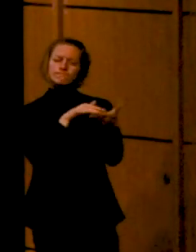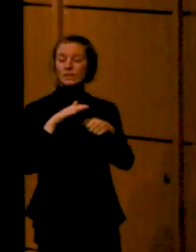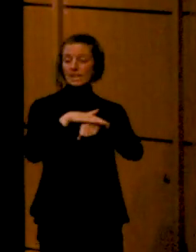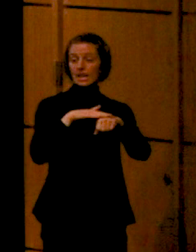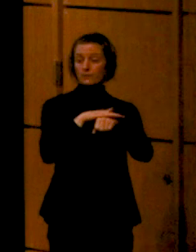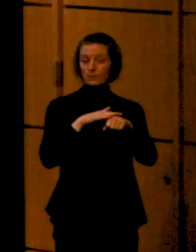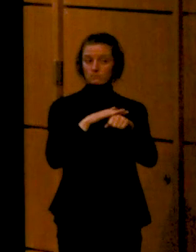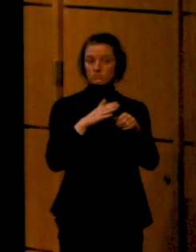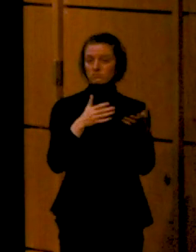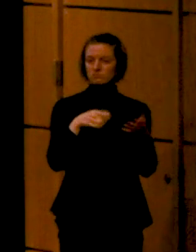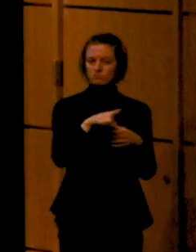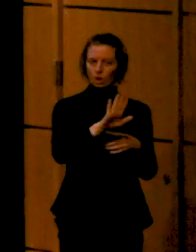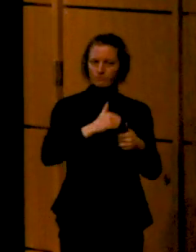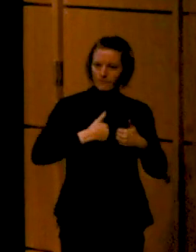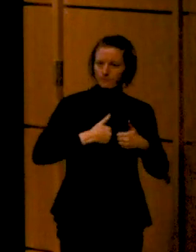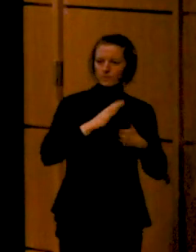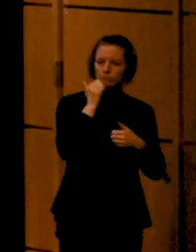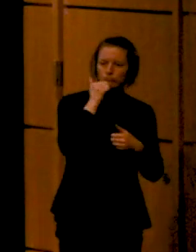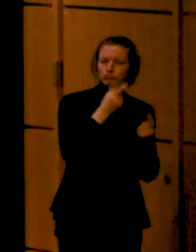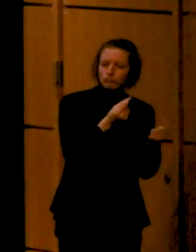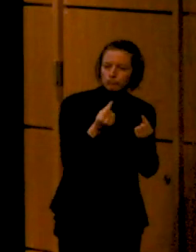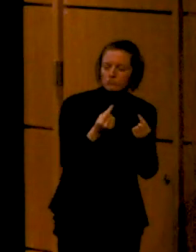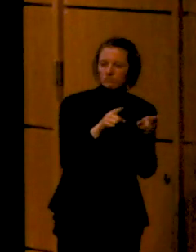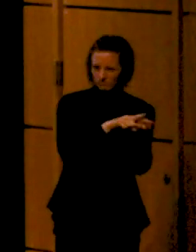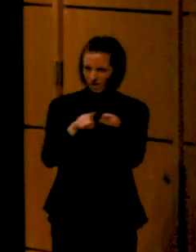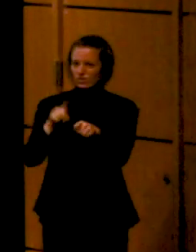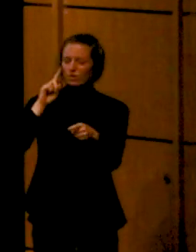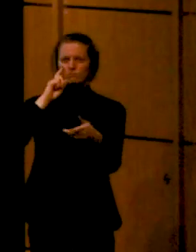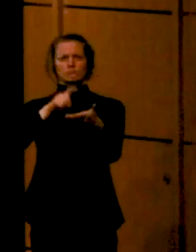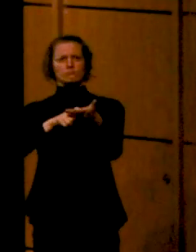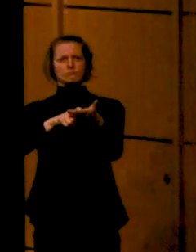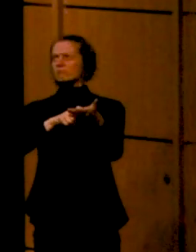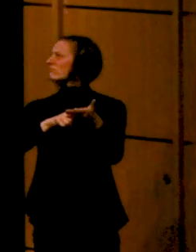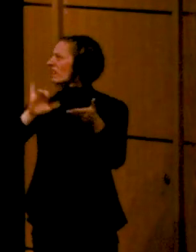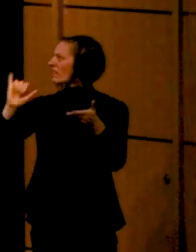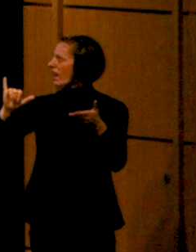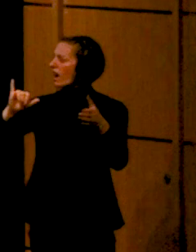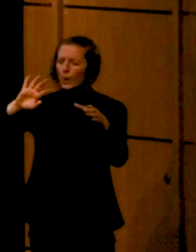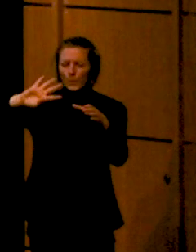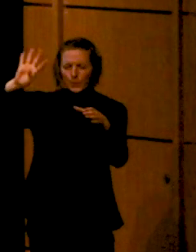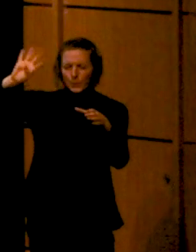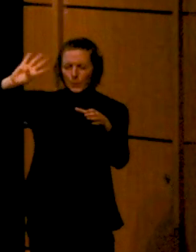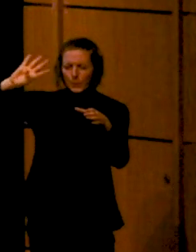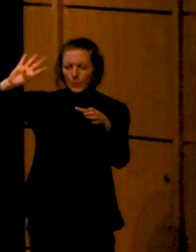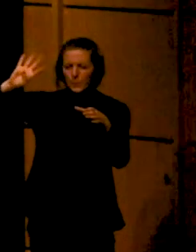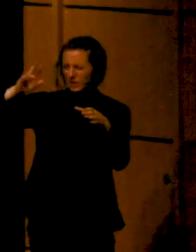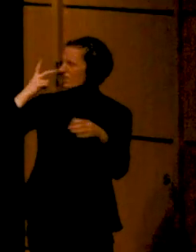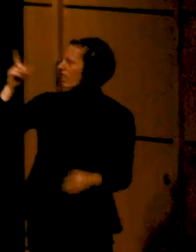But he is well-witnessed the volcano erupting from a vent on the north side.